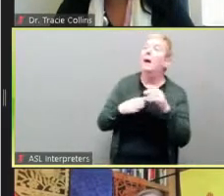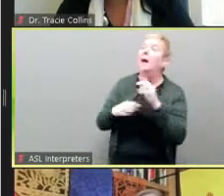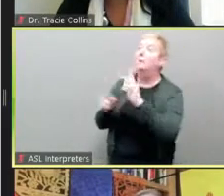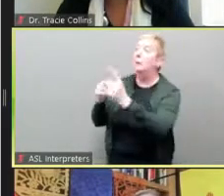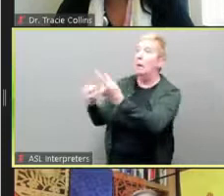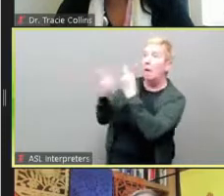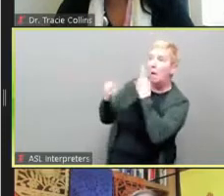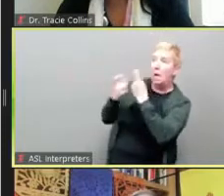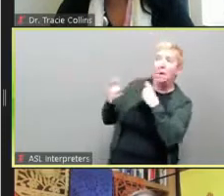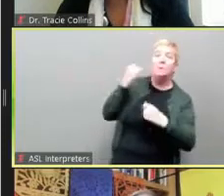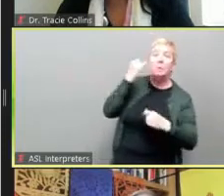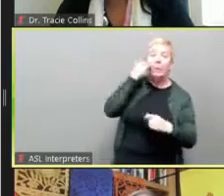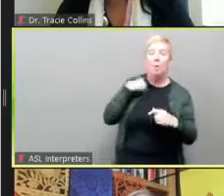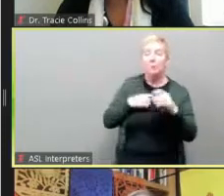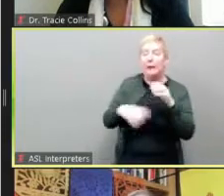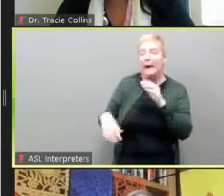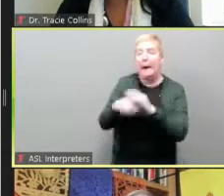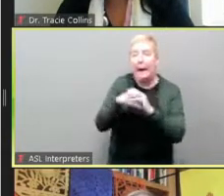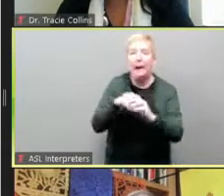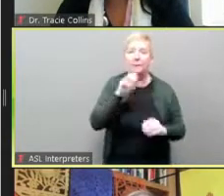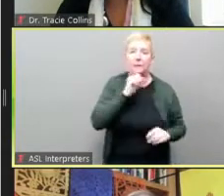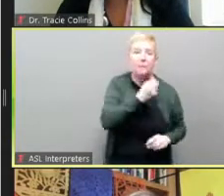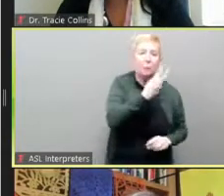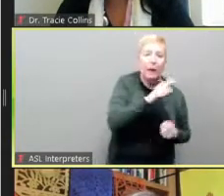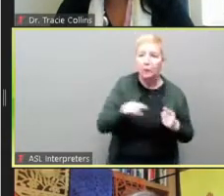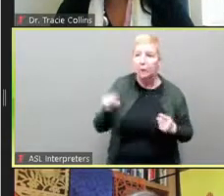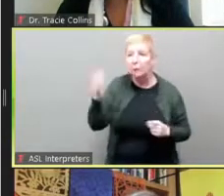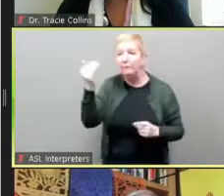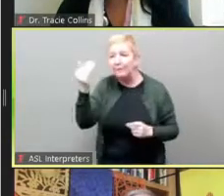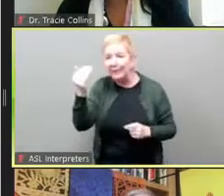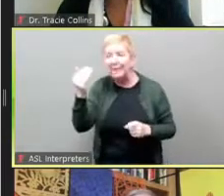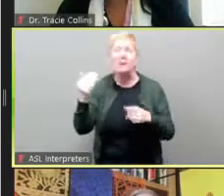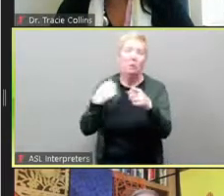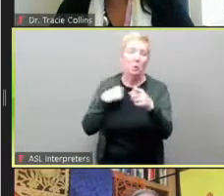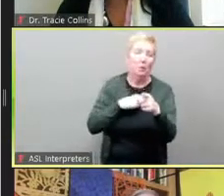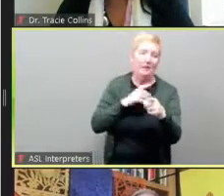happen then? And we made the footnote that little asterisk at the bottom were